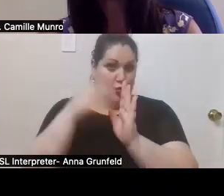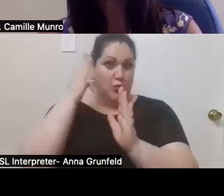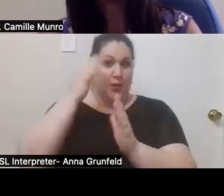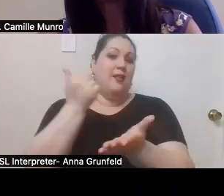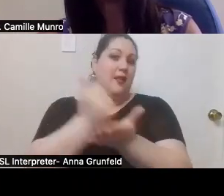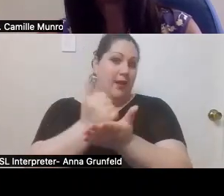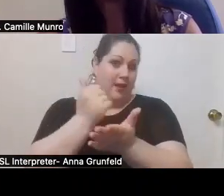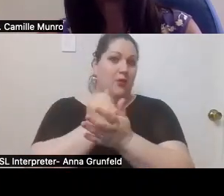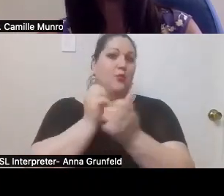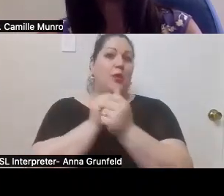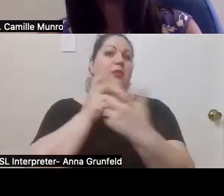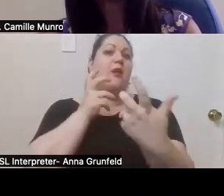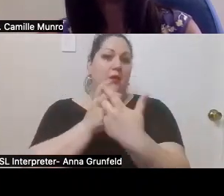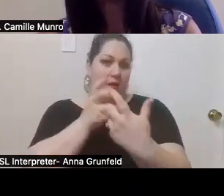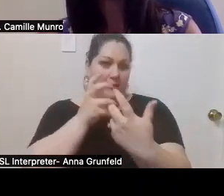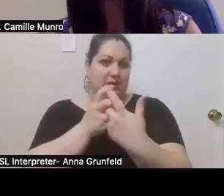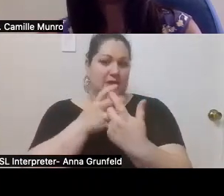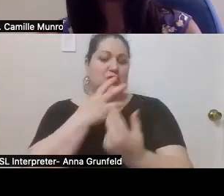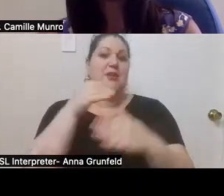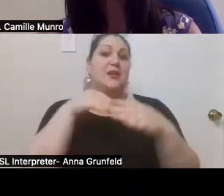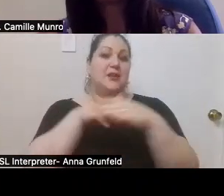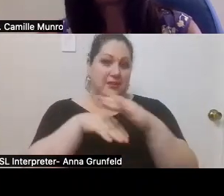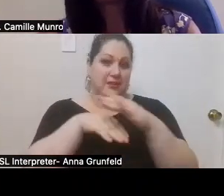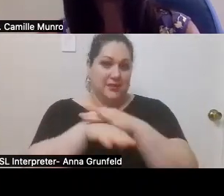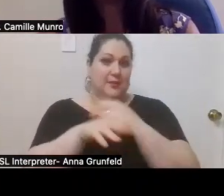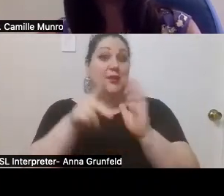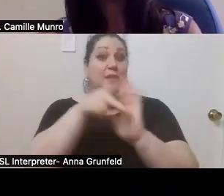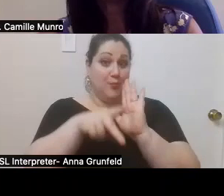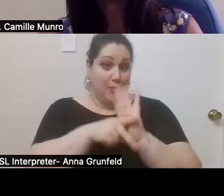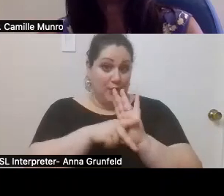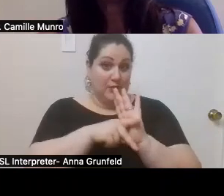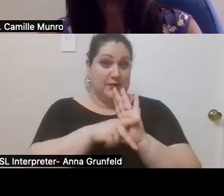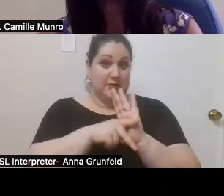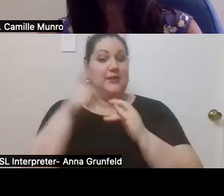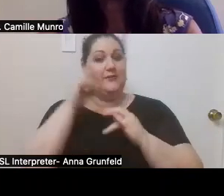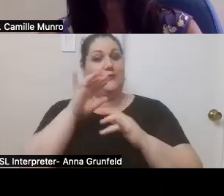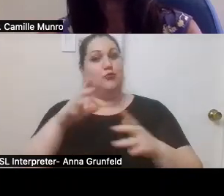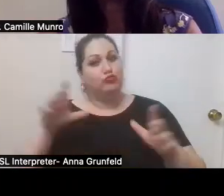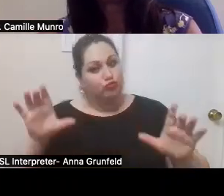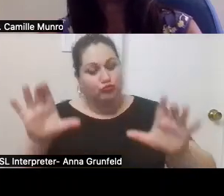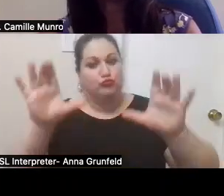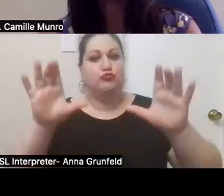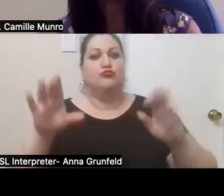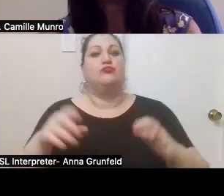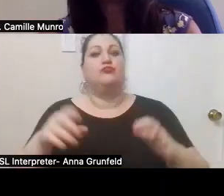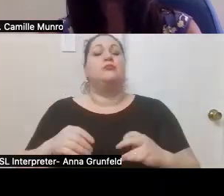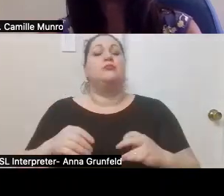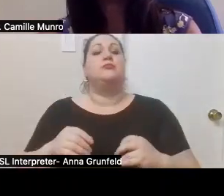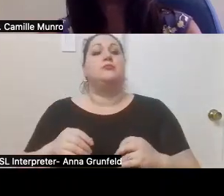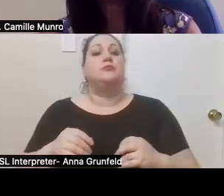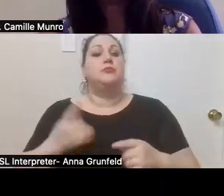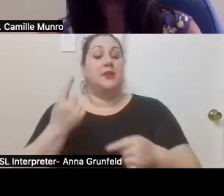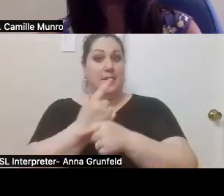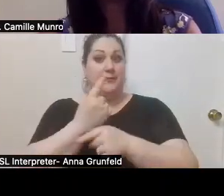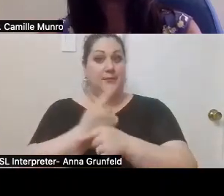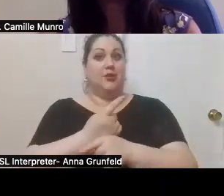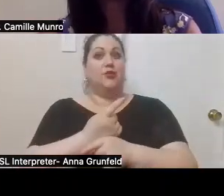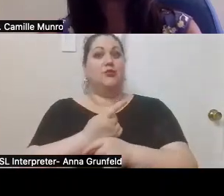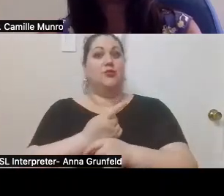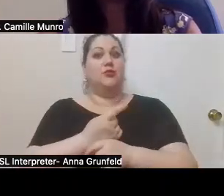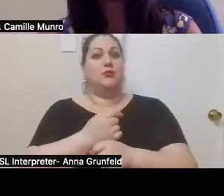and accessibility policy to action it, making sure that it remains in a confidential manner.